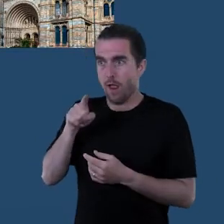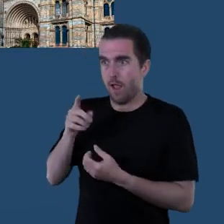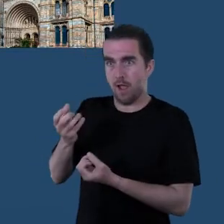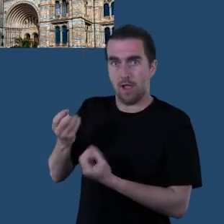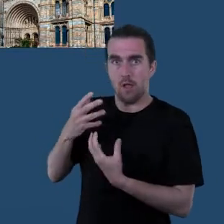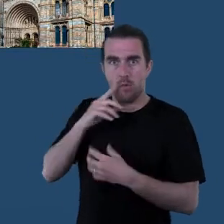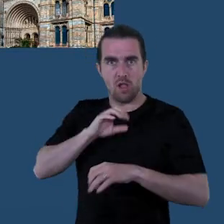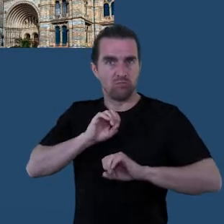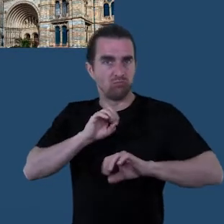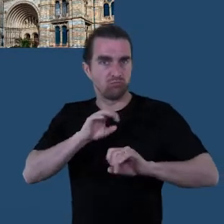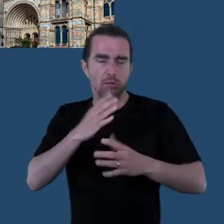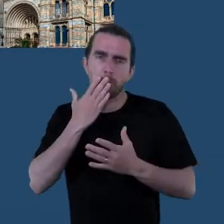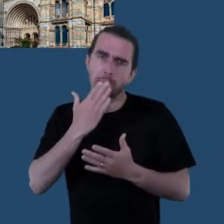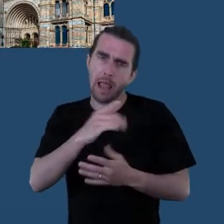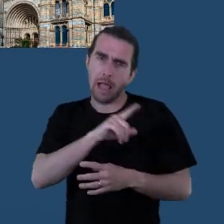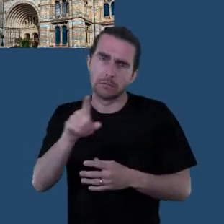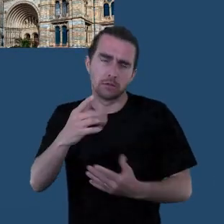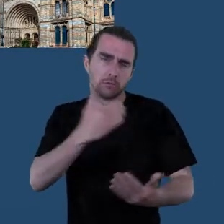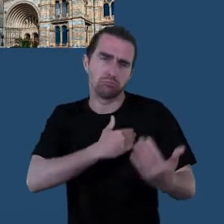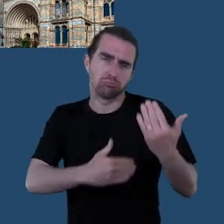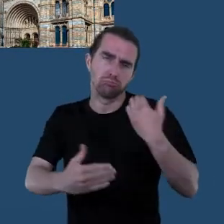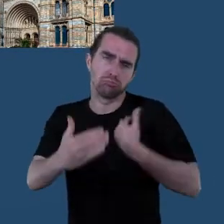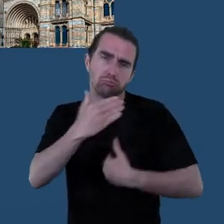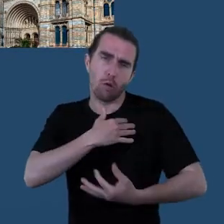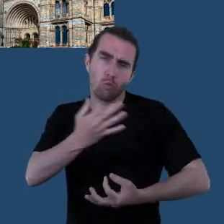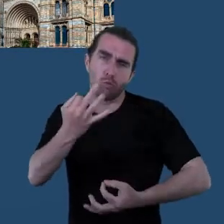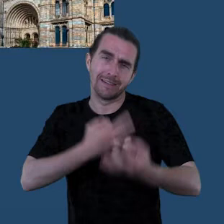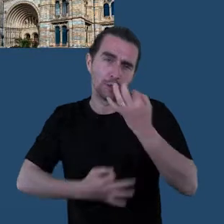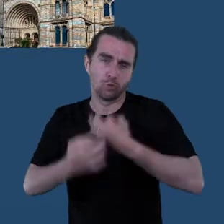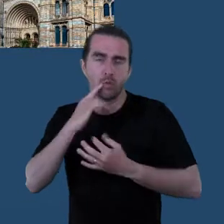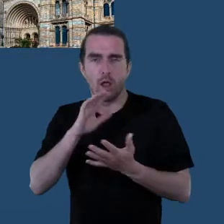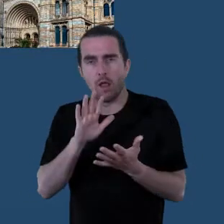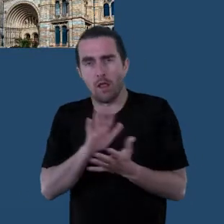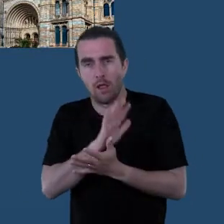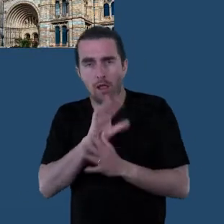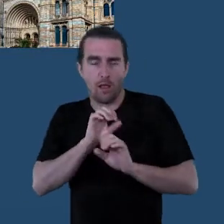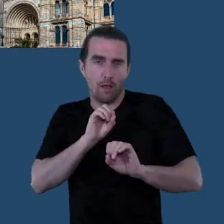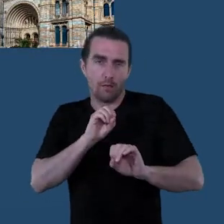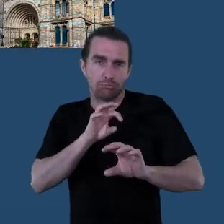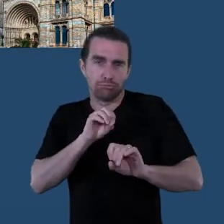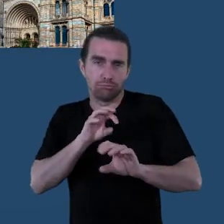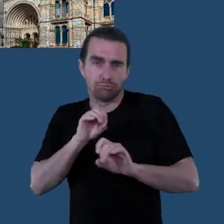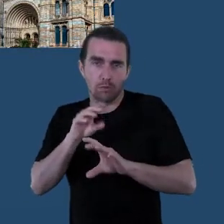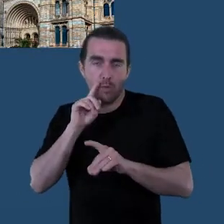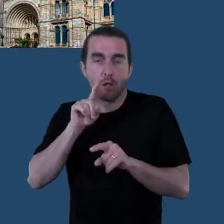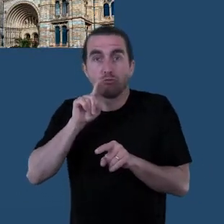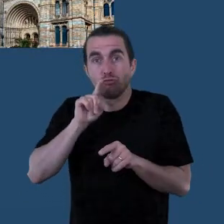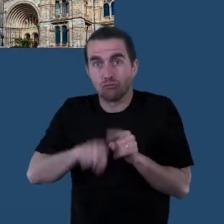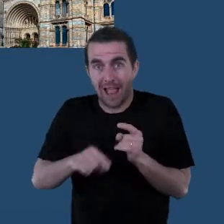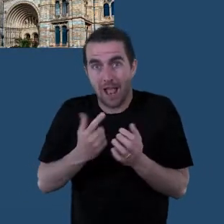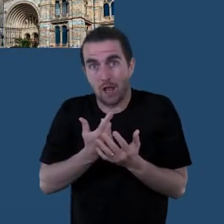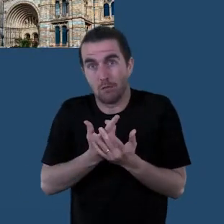so please do feel free to send in questions for us. We'll be really happy to answer some of the best ones. We'll try and get through as many of them as we can